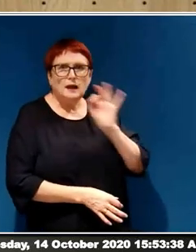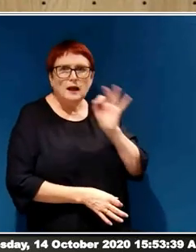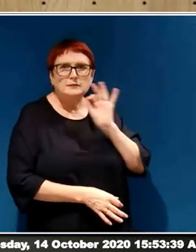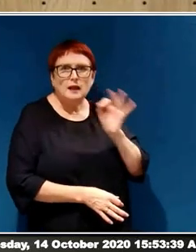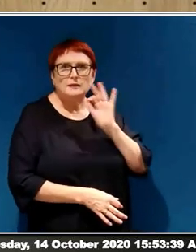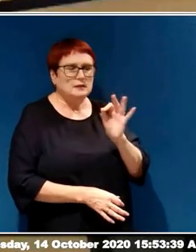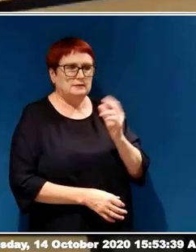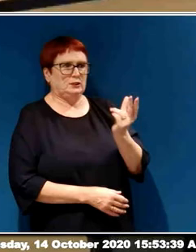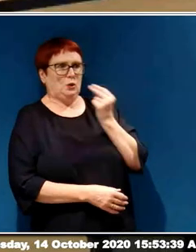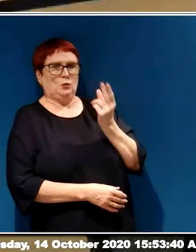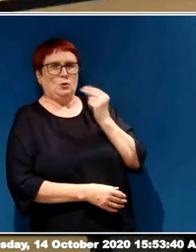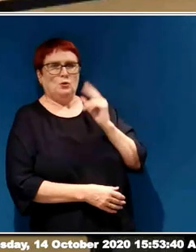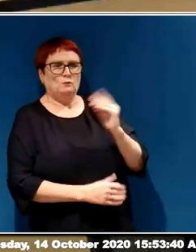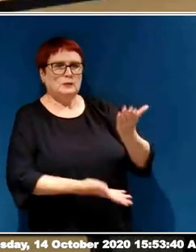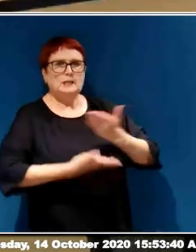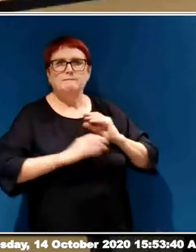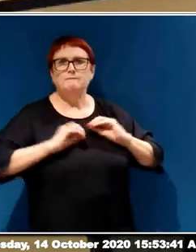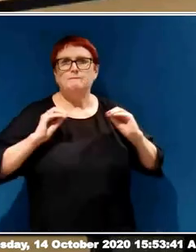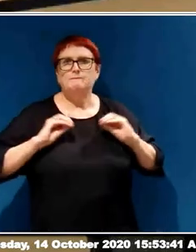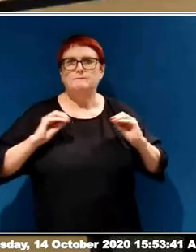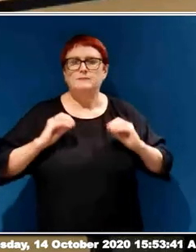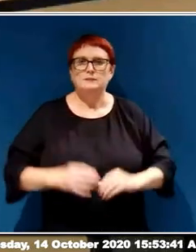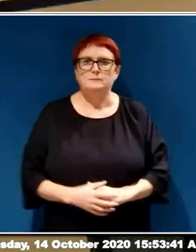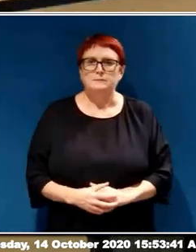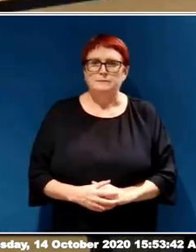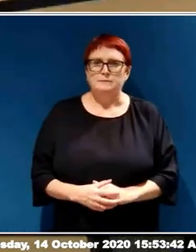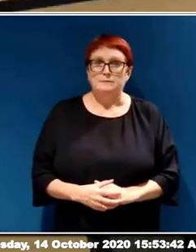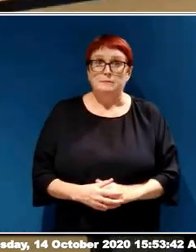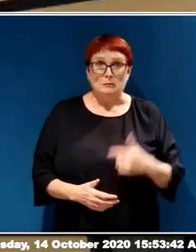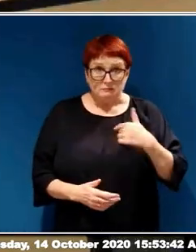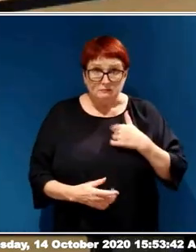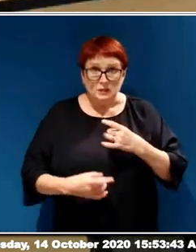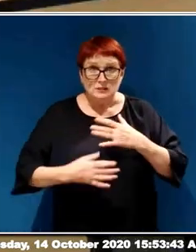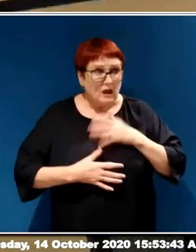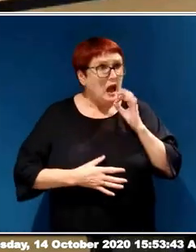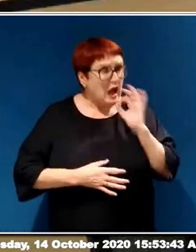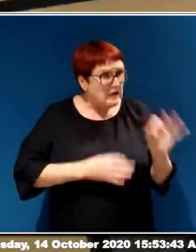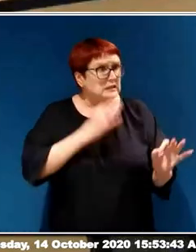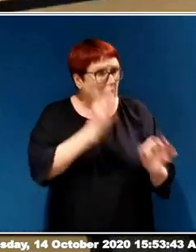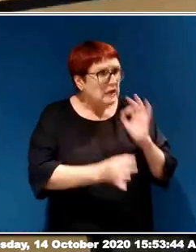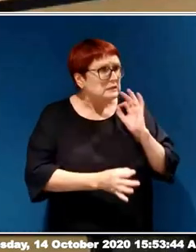Requests by you? I've absolutely made requests in this space for many years.